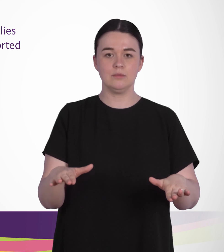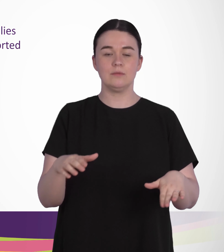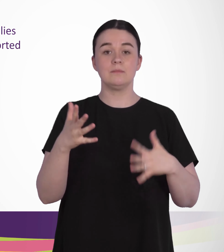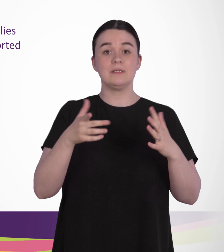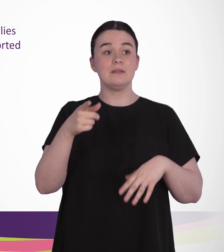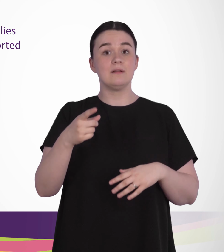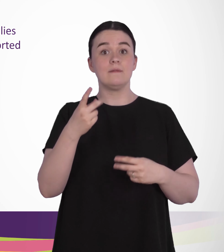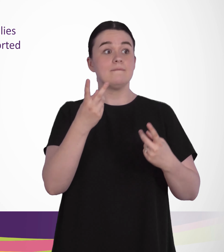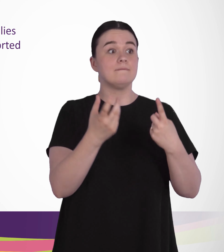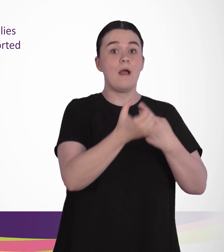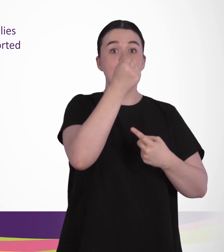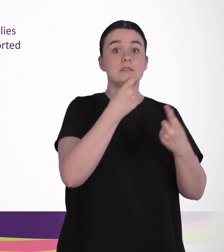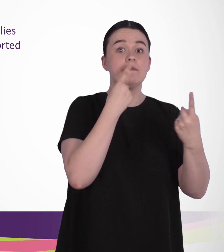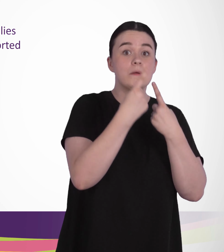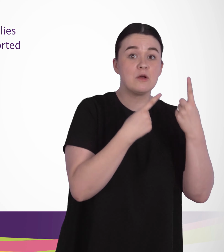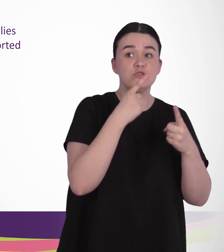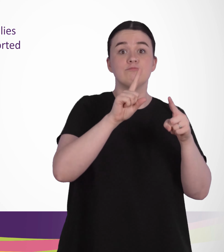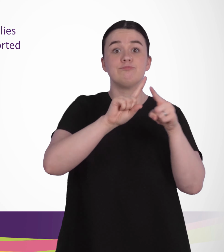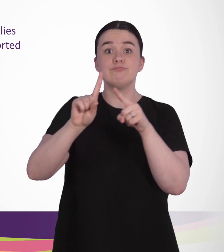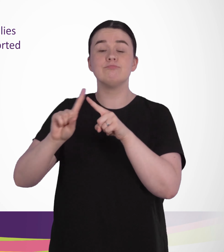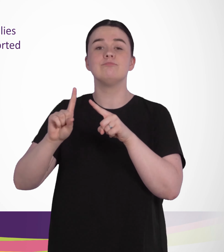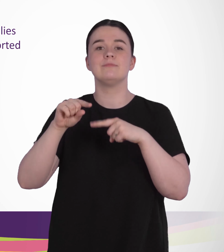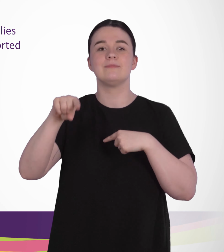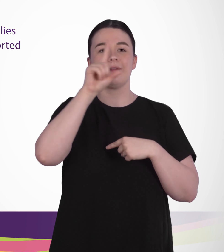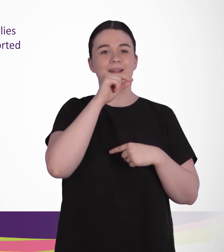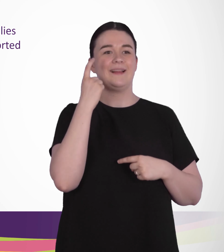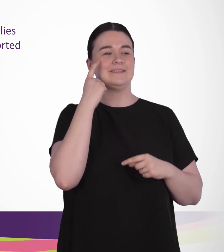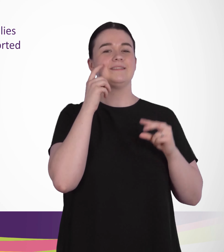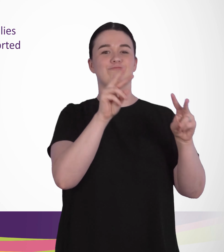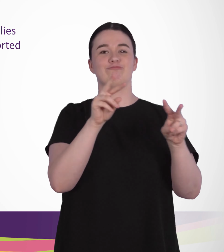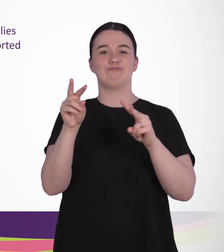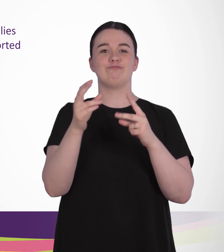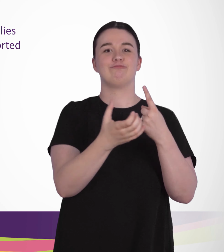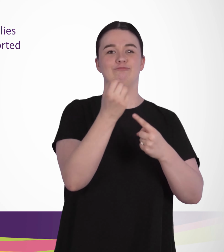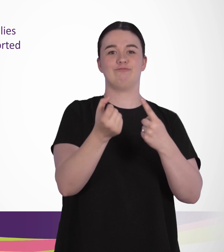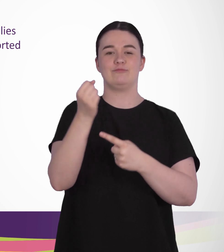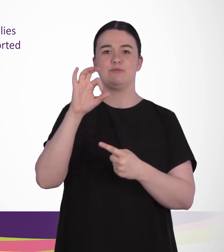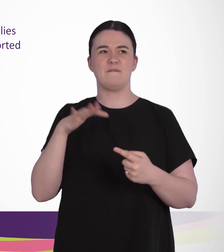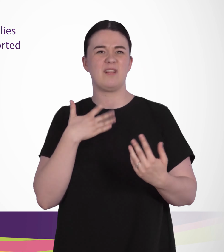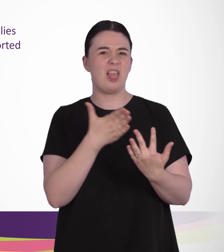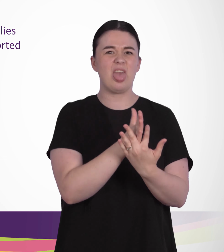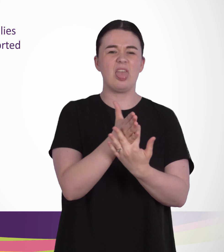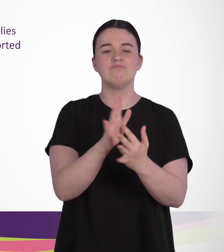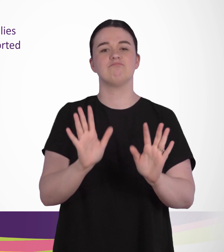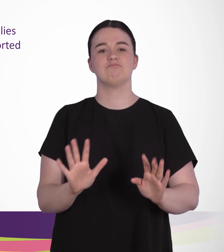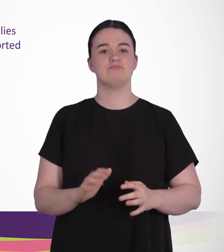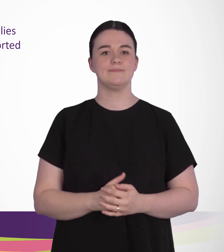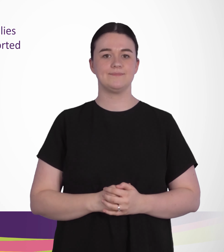that was easily located and navigable.